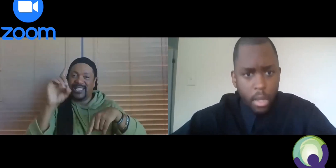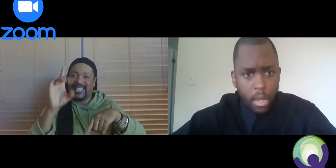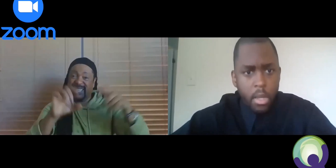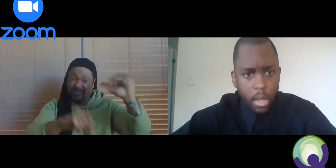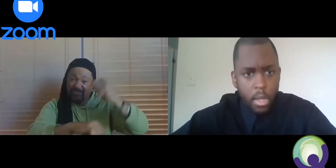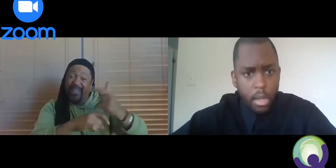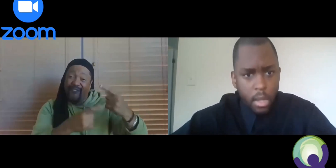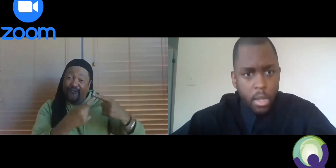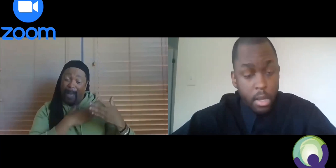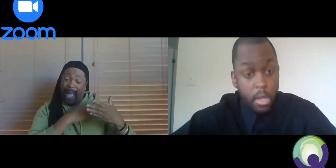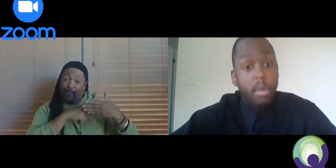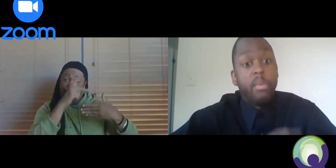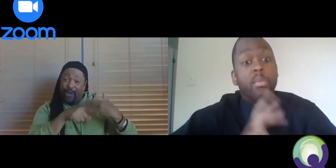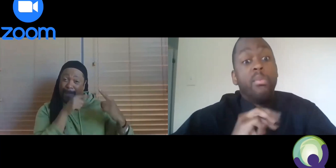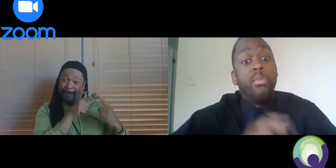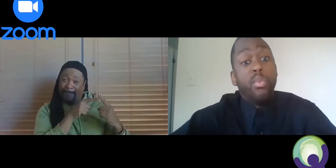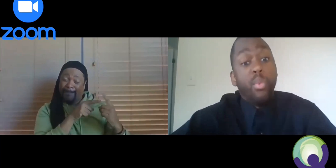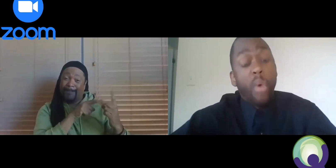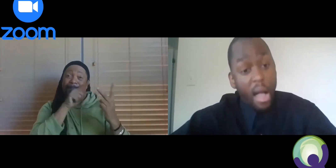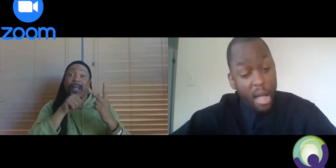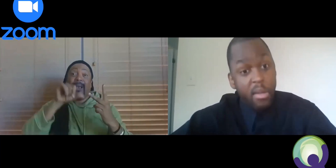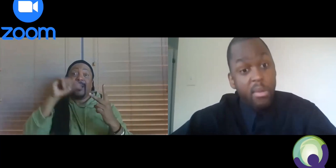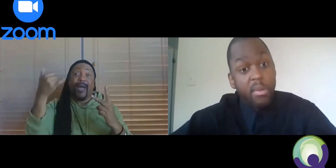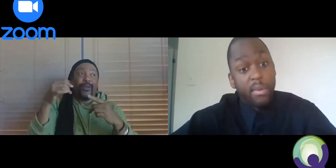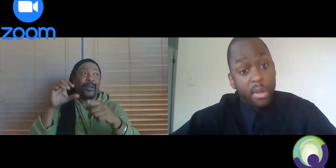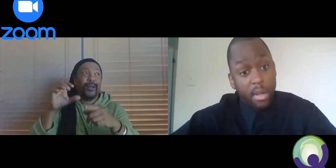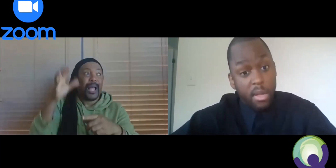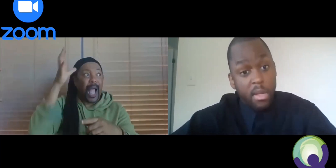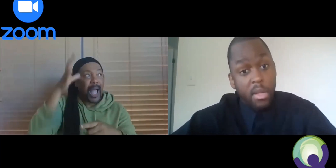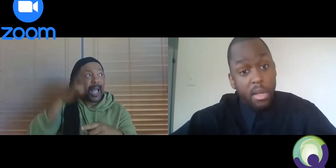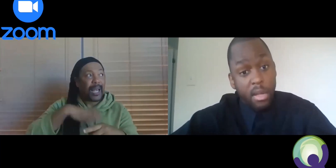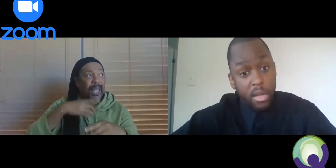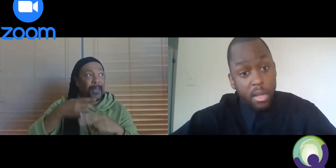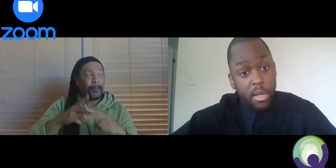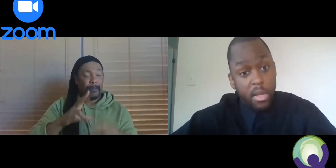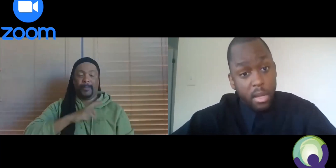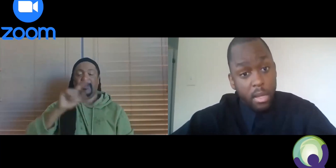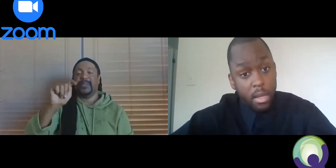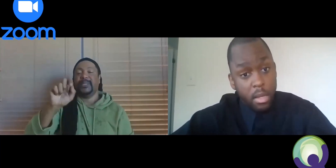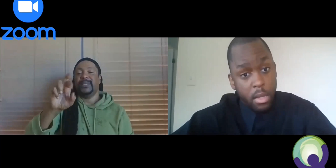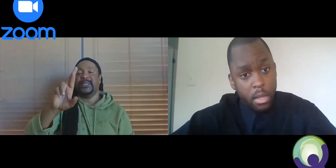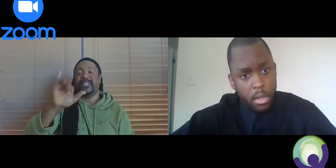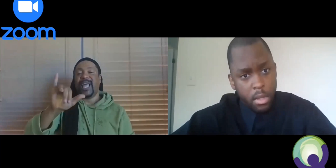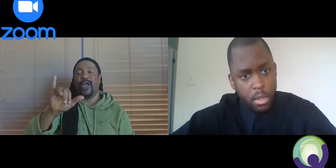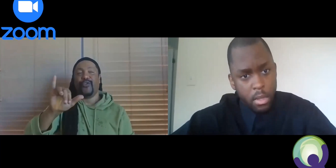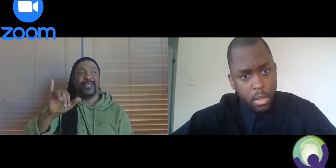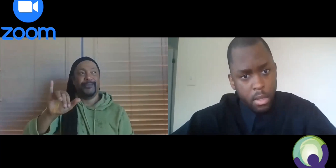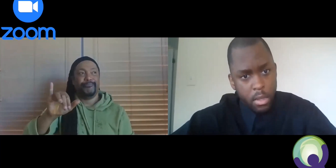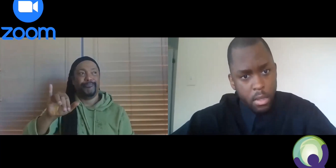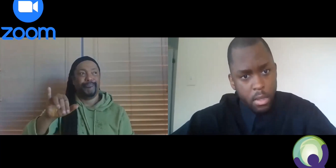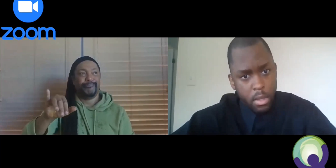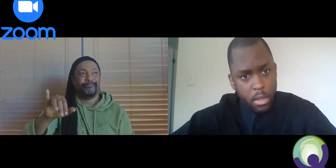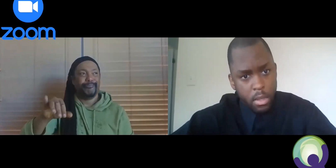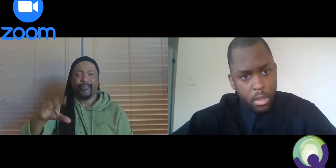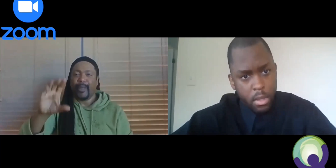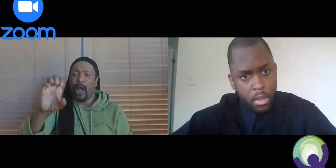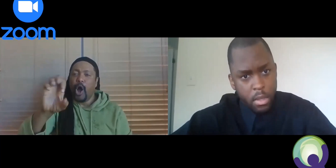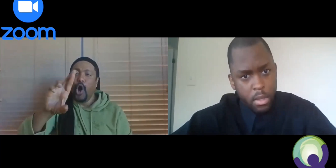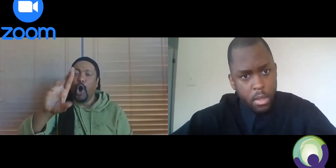He’s in Washington D.C.. He learned from my program. Another man, Earl Terry...